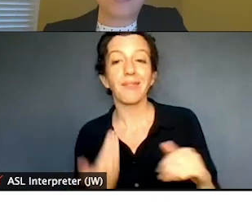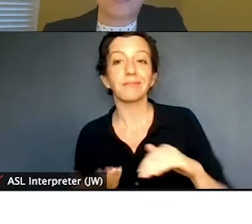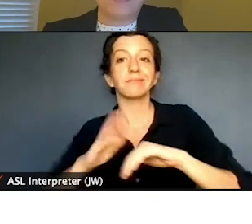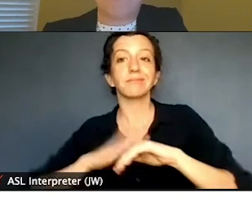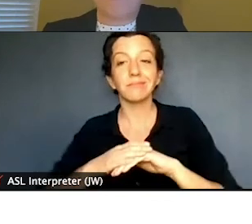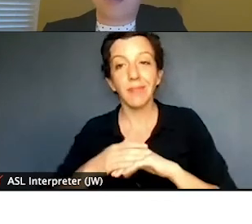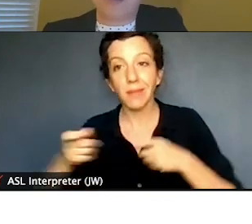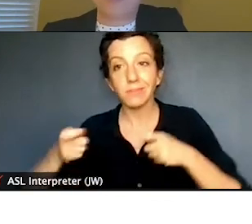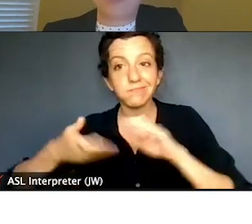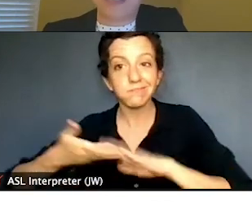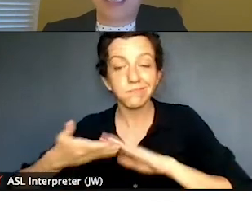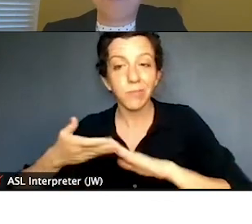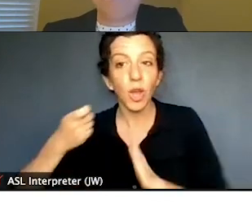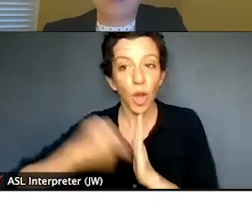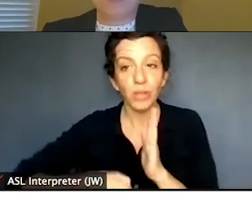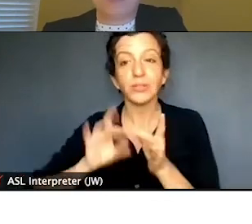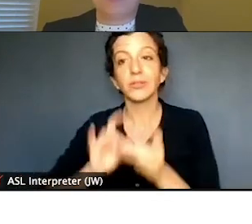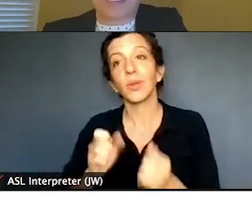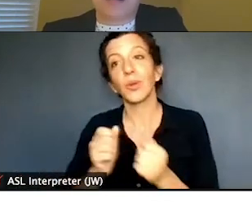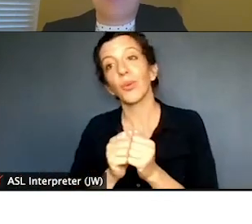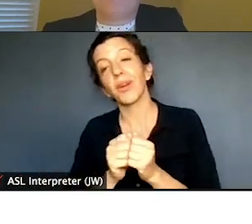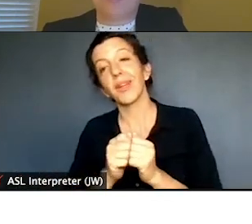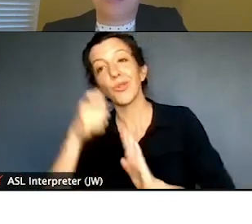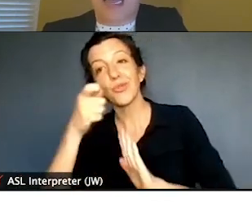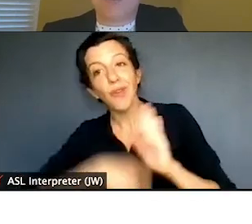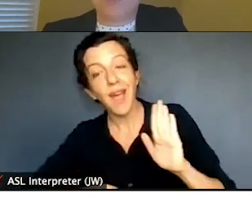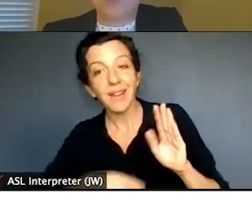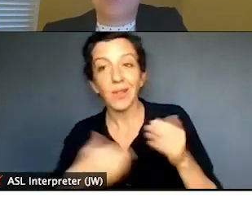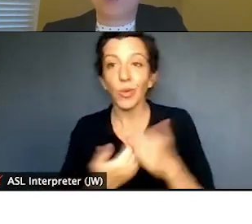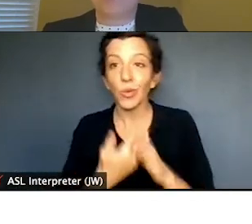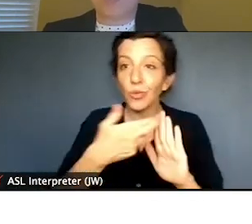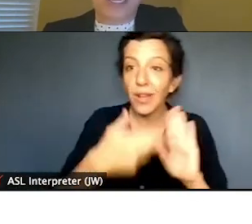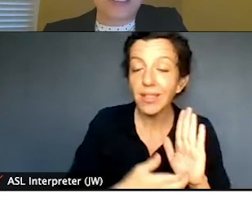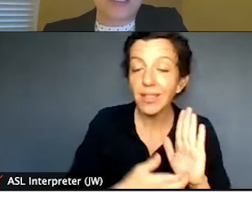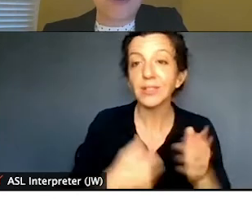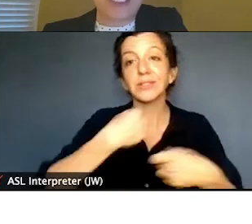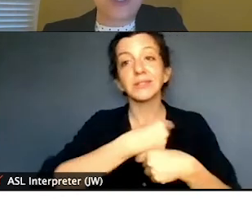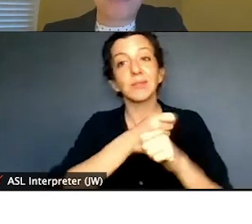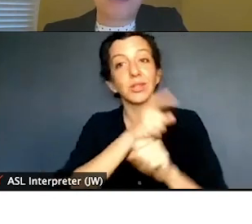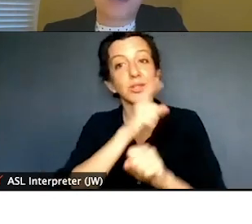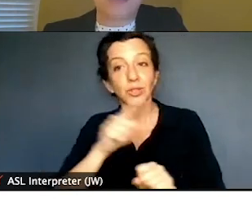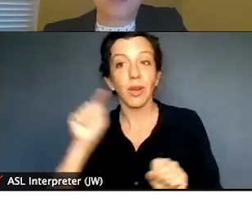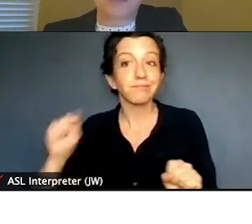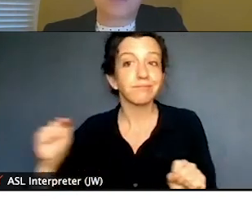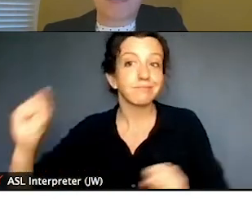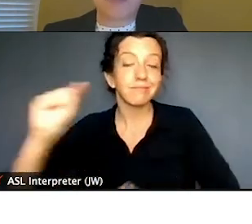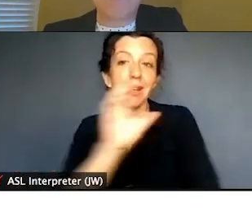if they collect or sell data. They have to allow consumers to request information about the data that's collected about them